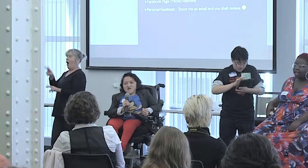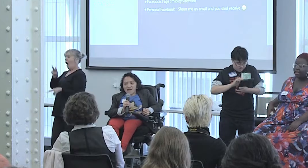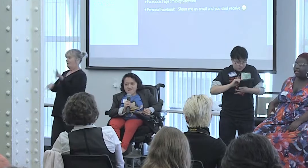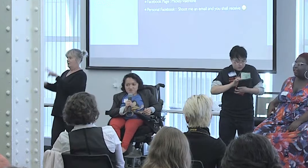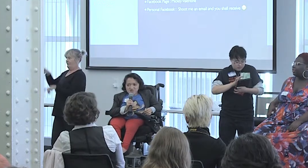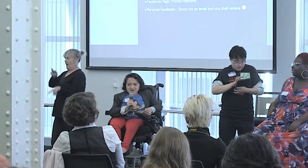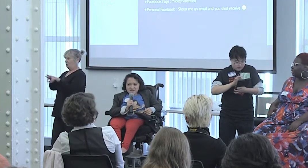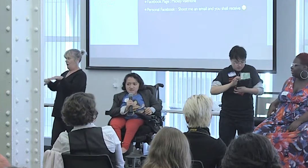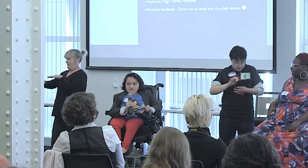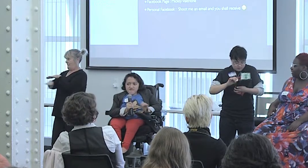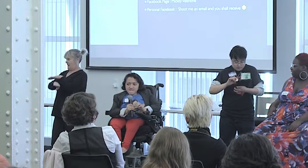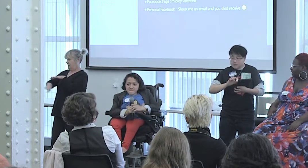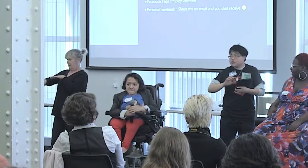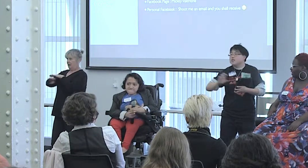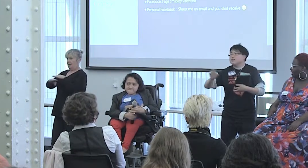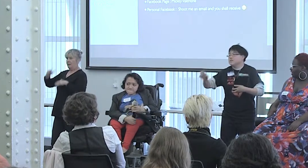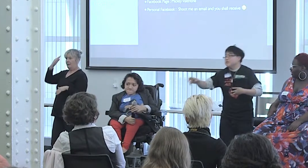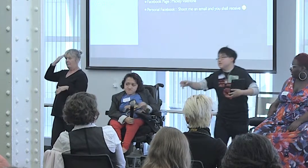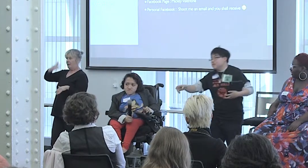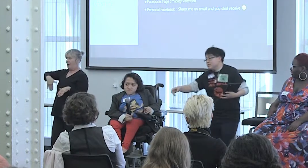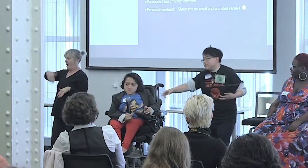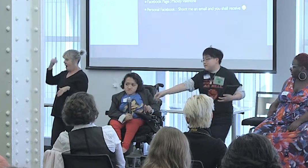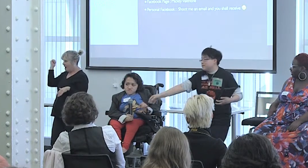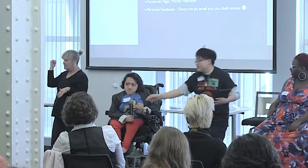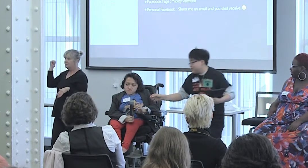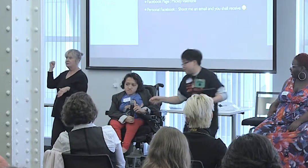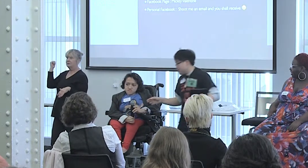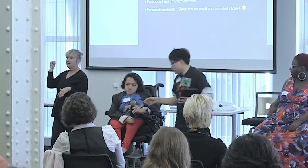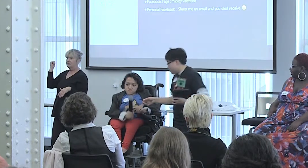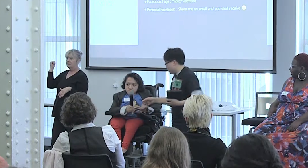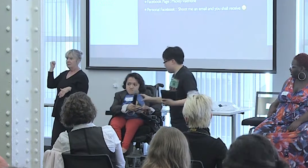Because our country, because the country is moved by law